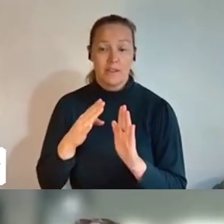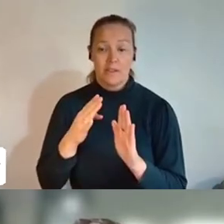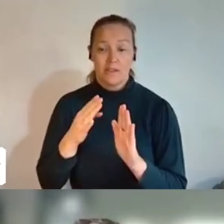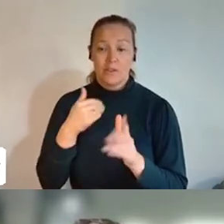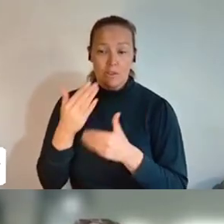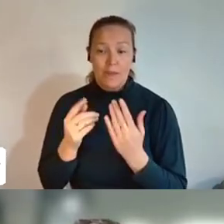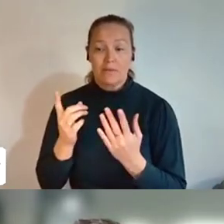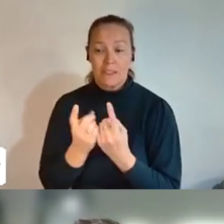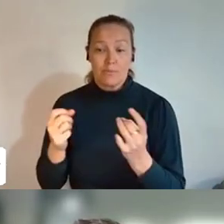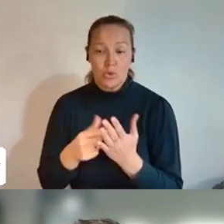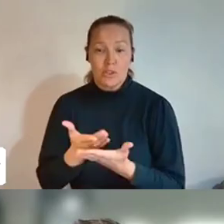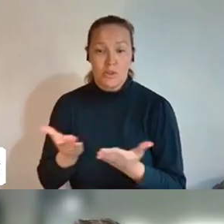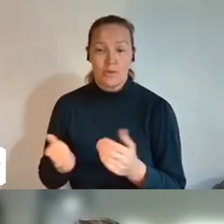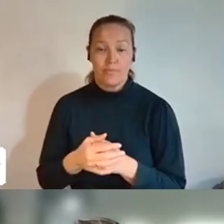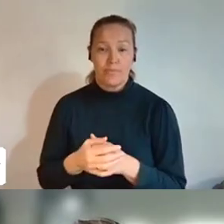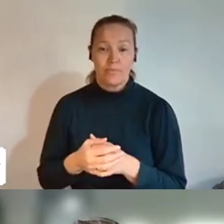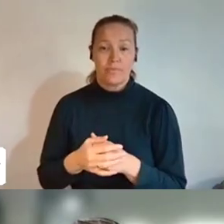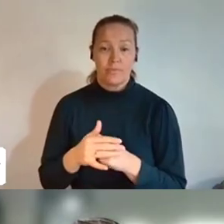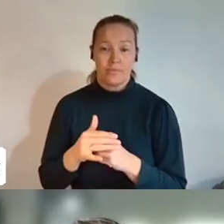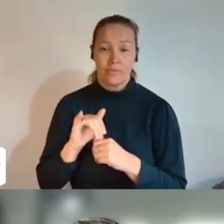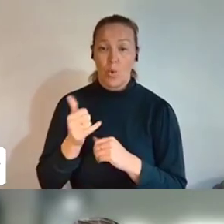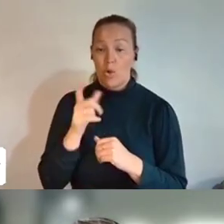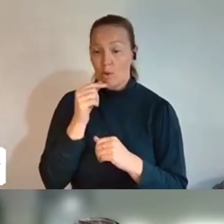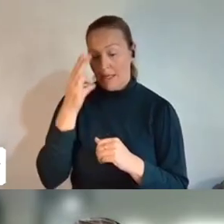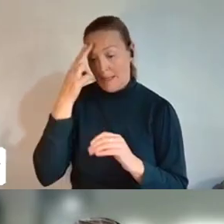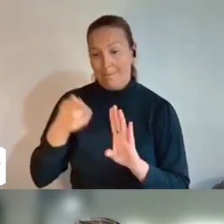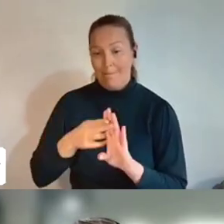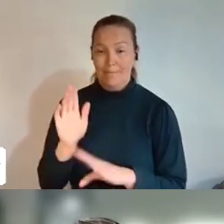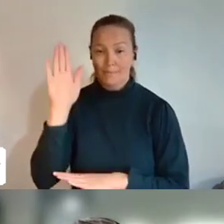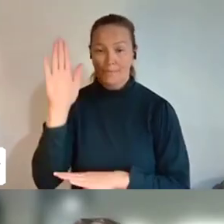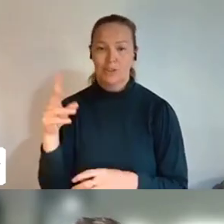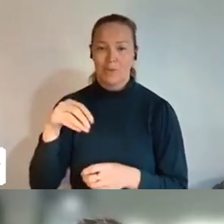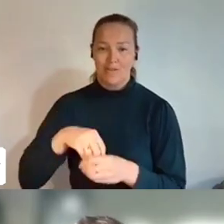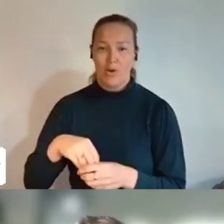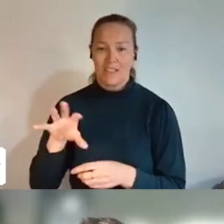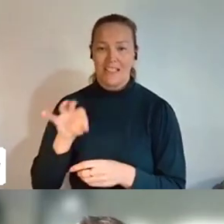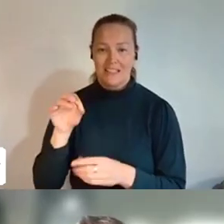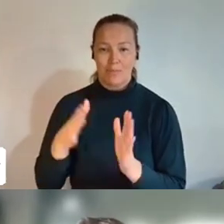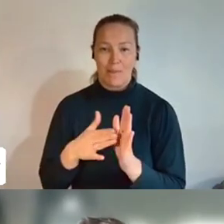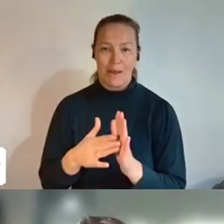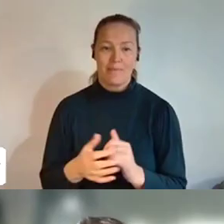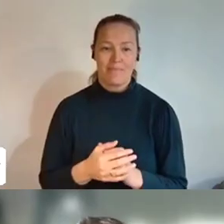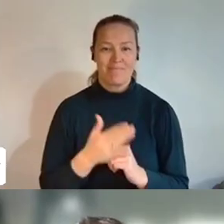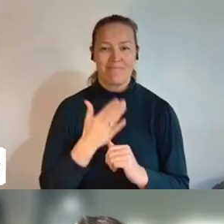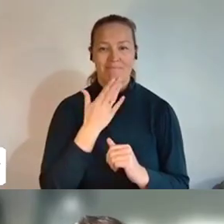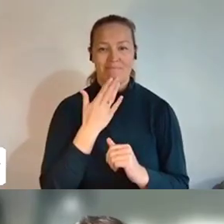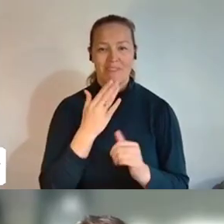panel, or put your own name forward as an elected member. Kia ora. Kia ora Dr Sarah. Thank you so